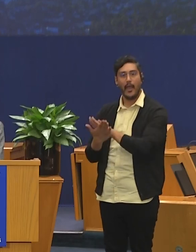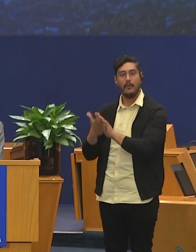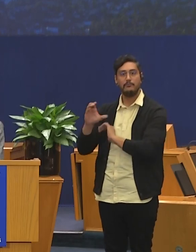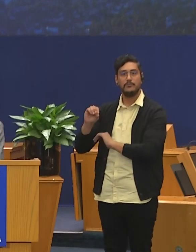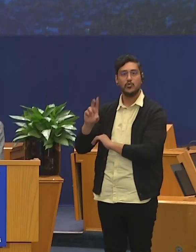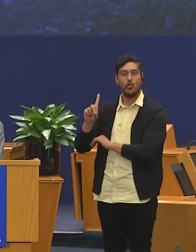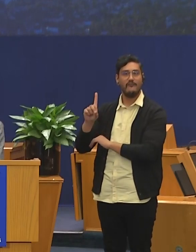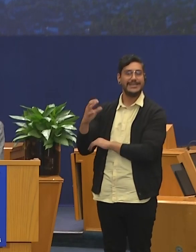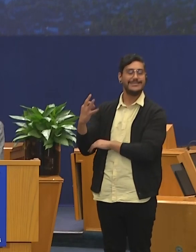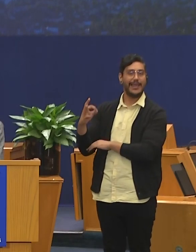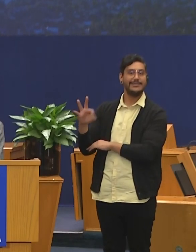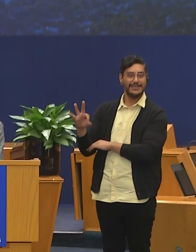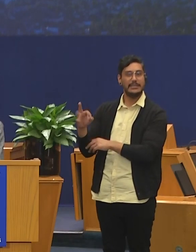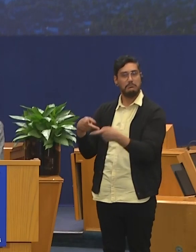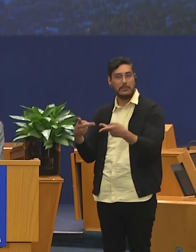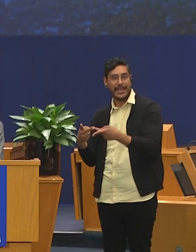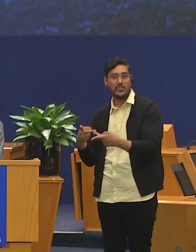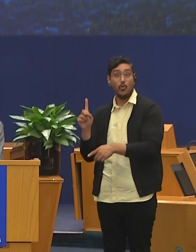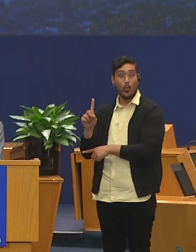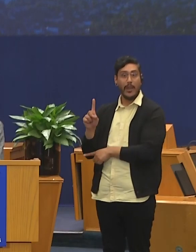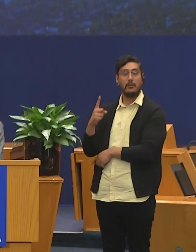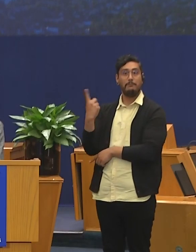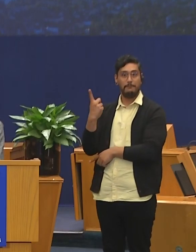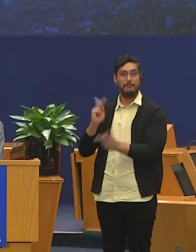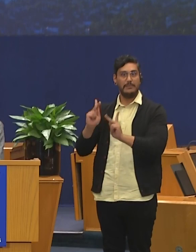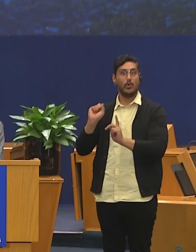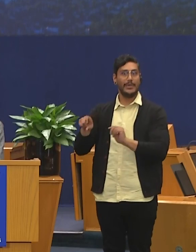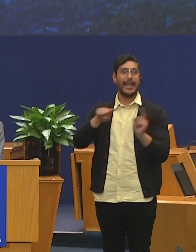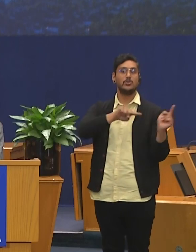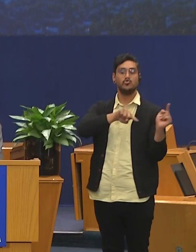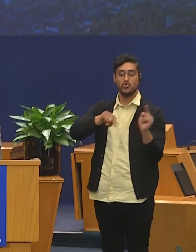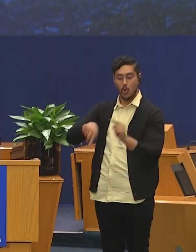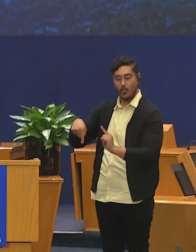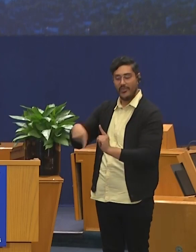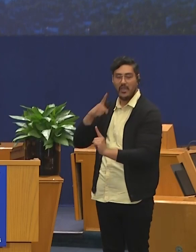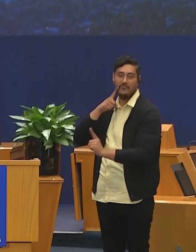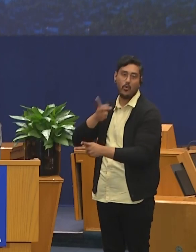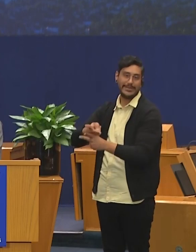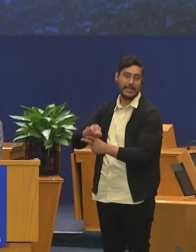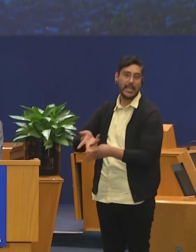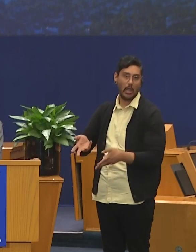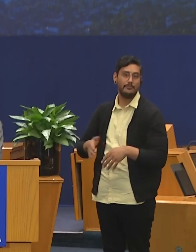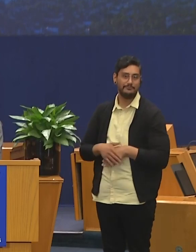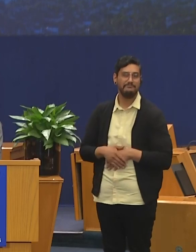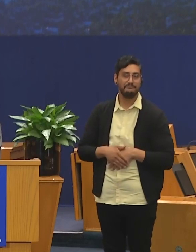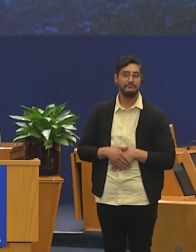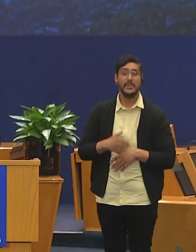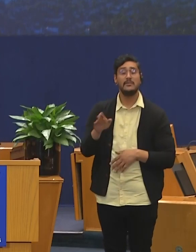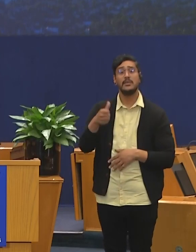COVID POSITIVE FACILITIES ABLE TO ADD ADDITIONAL CAPACITY IF THERE'S A SITUATION IN WHICH